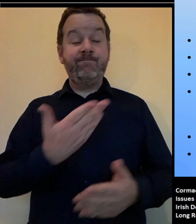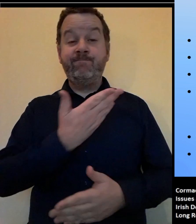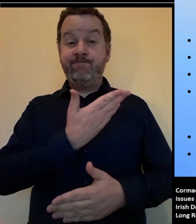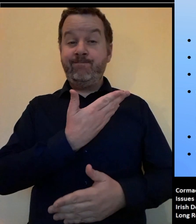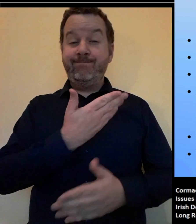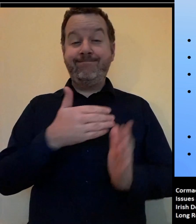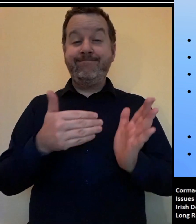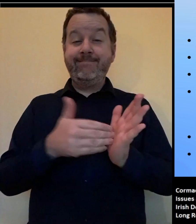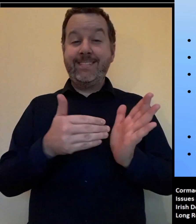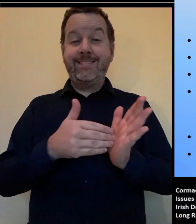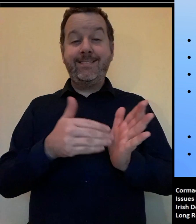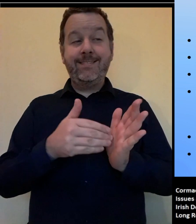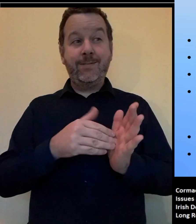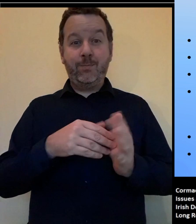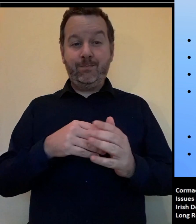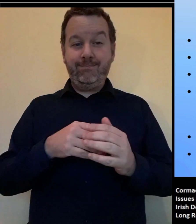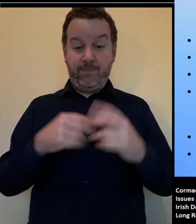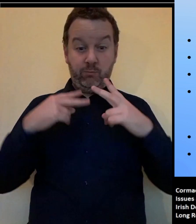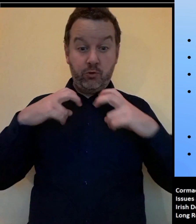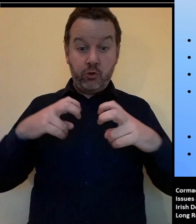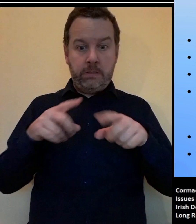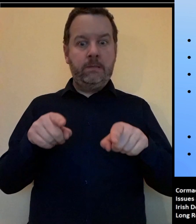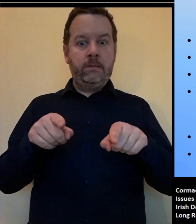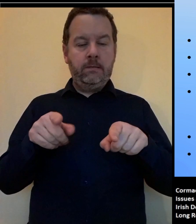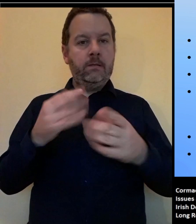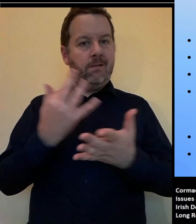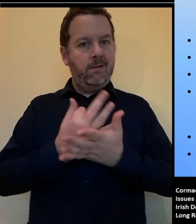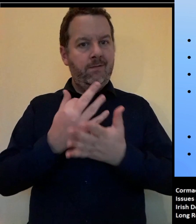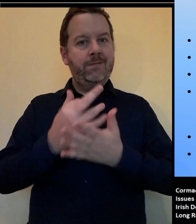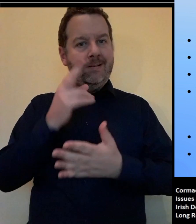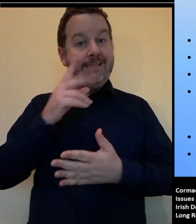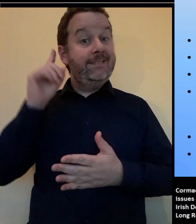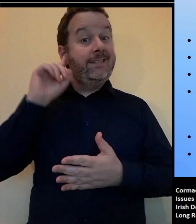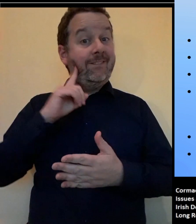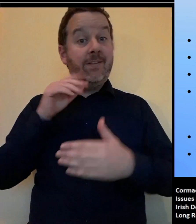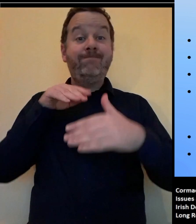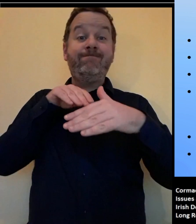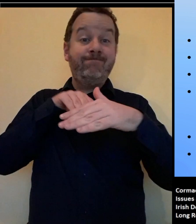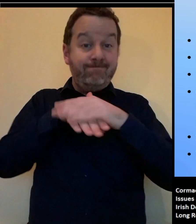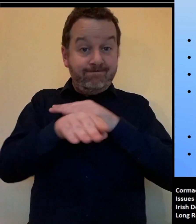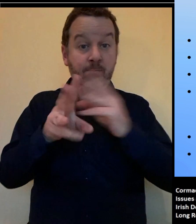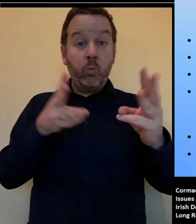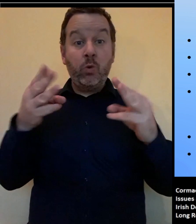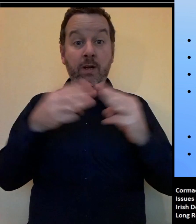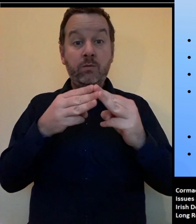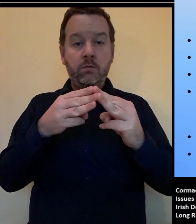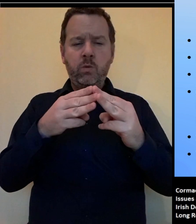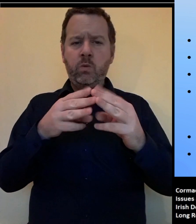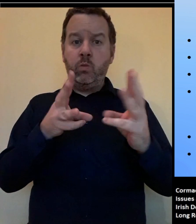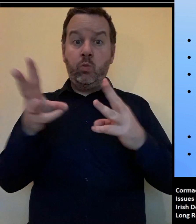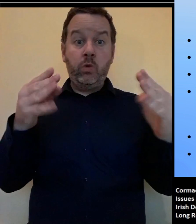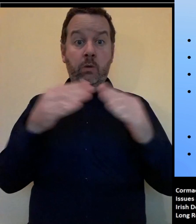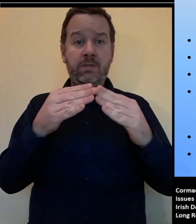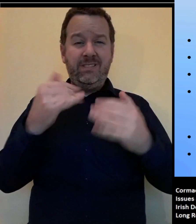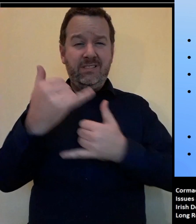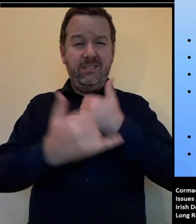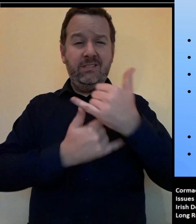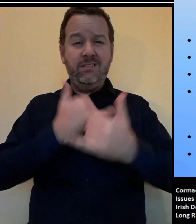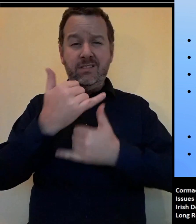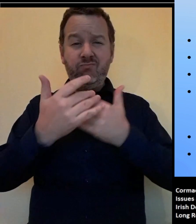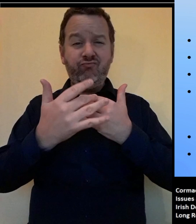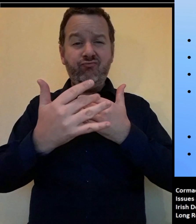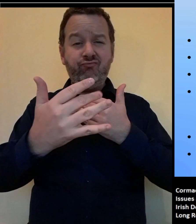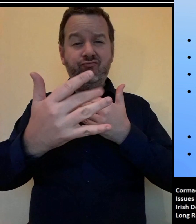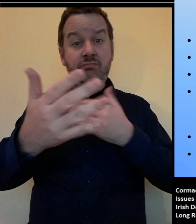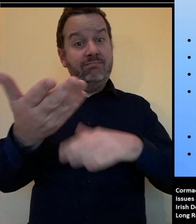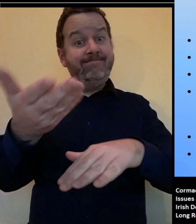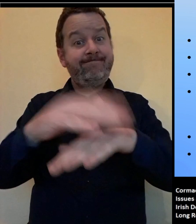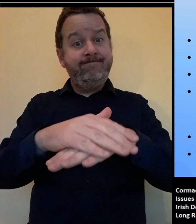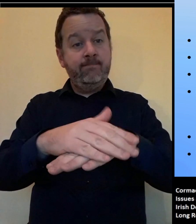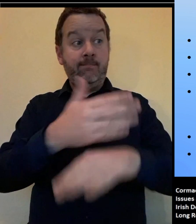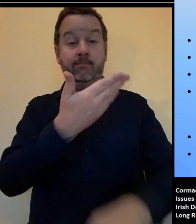One pattern that we do see is deaf people who spent many years in a workhouse, and often died there.